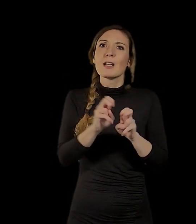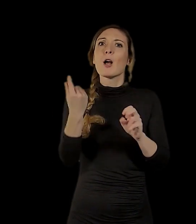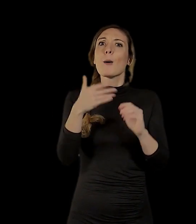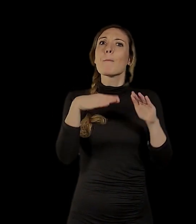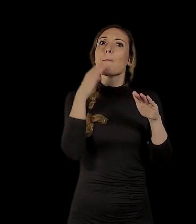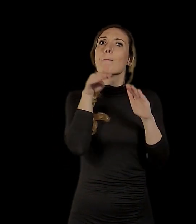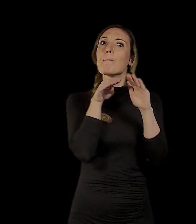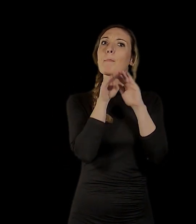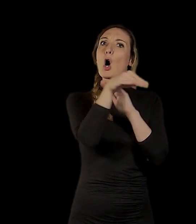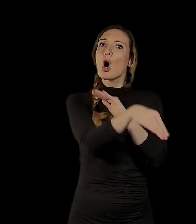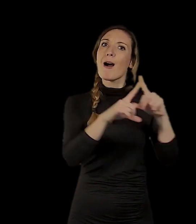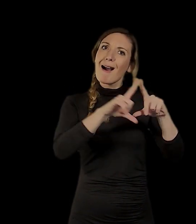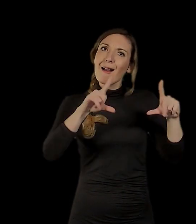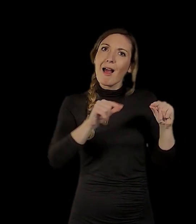It consists of a small